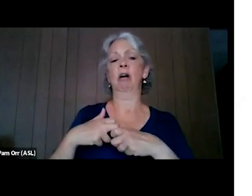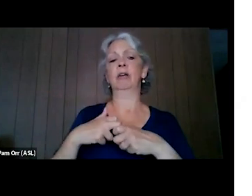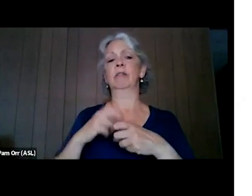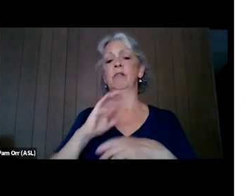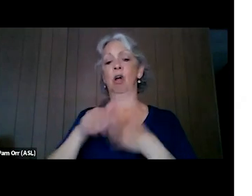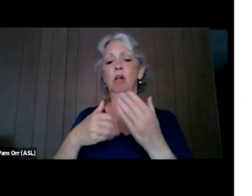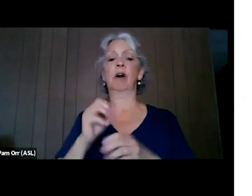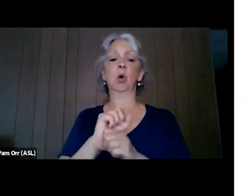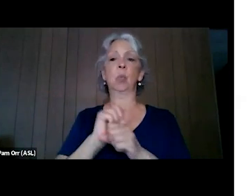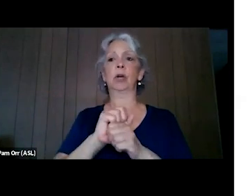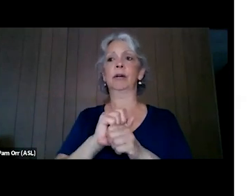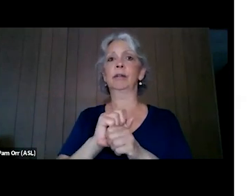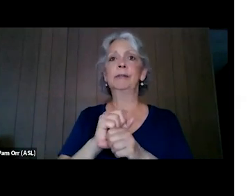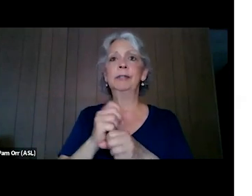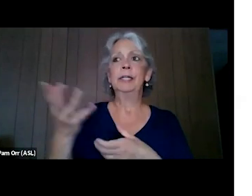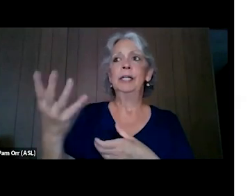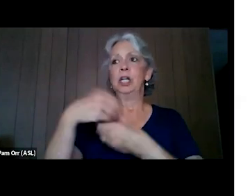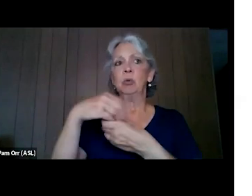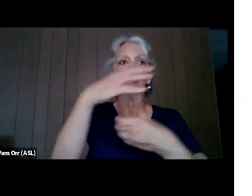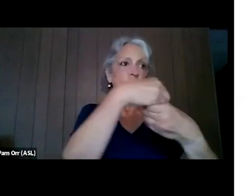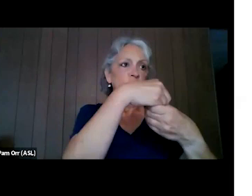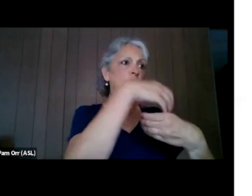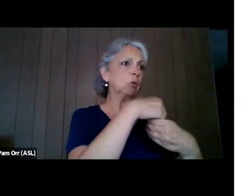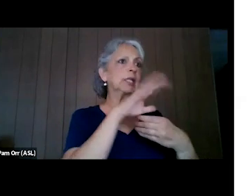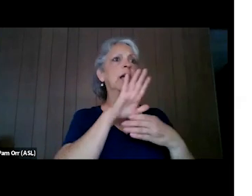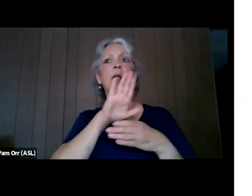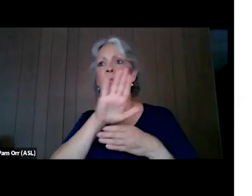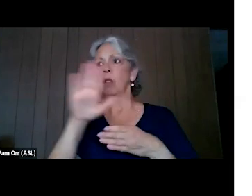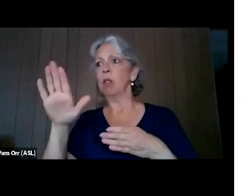include the voices of the folks who have experience and expertise in homelessness.